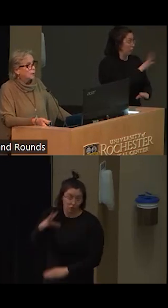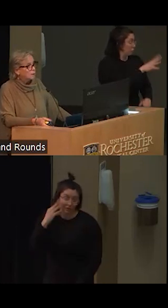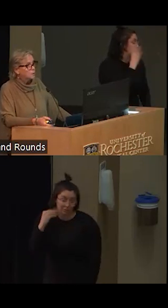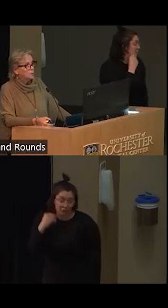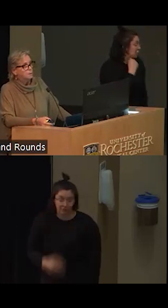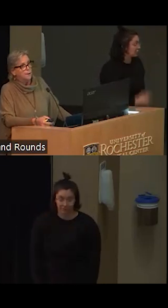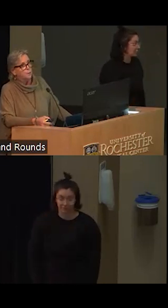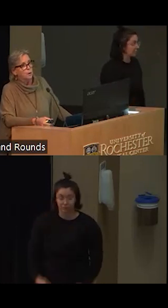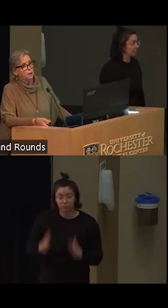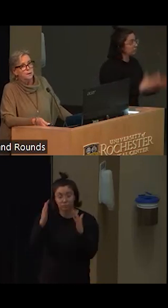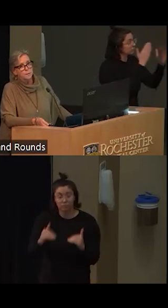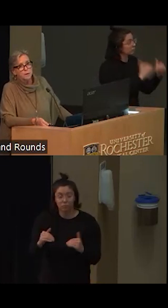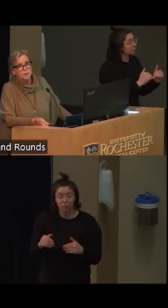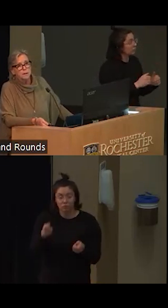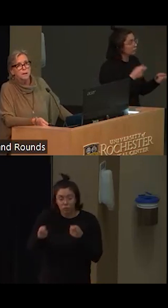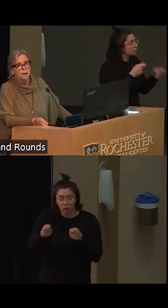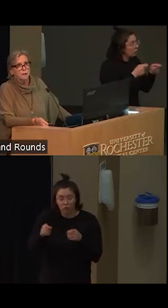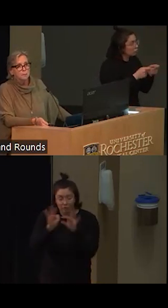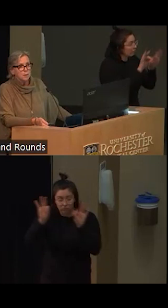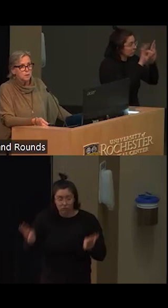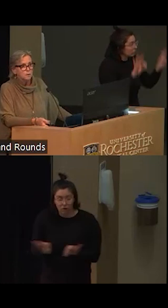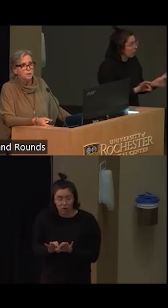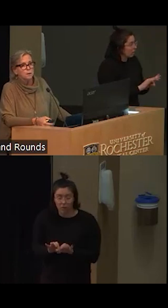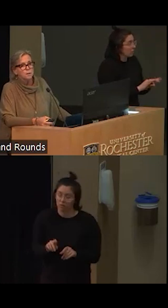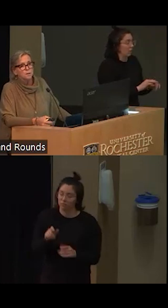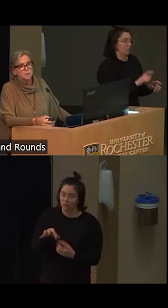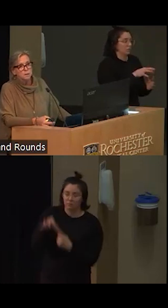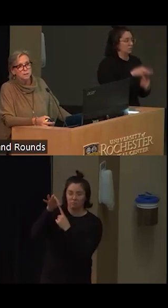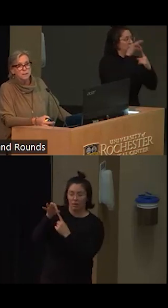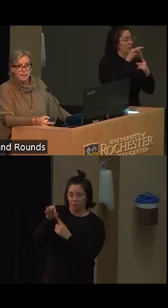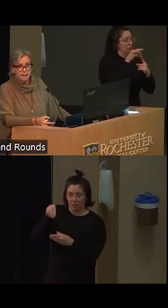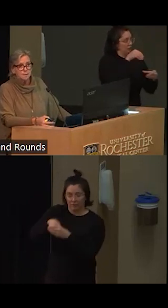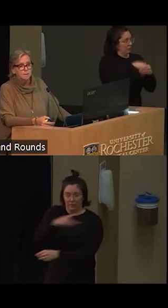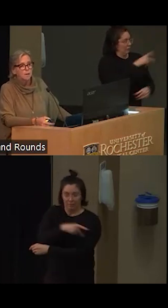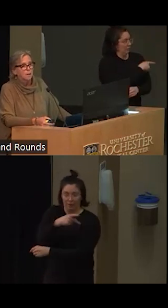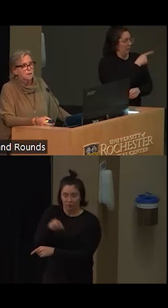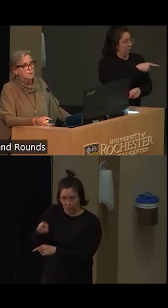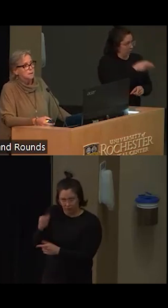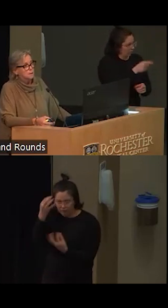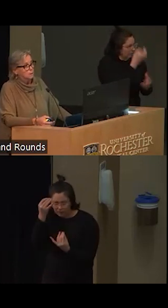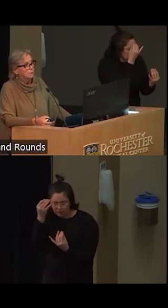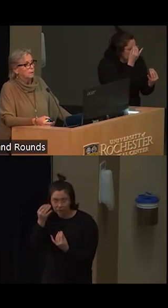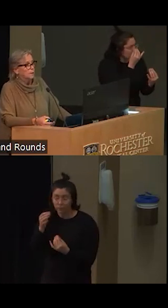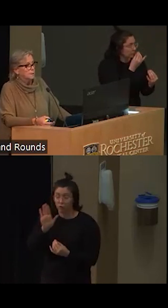regulatory framework especially on inpatient unit is considering status is considering for